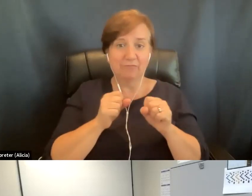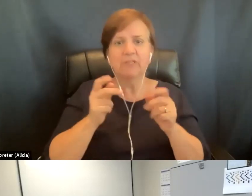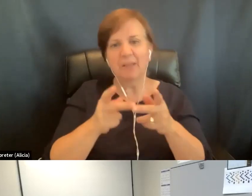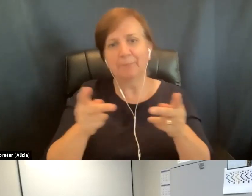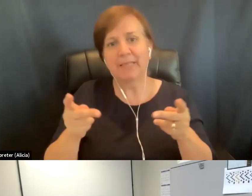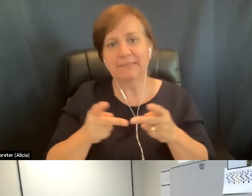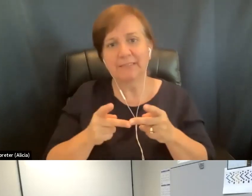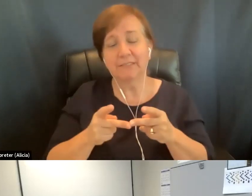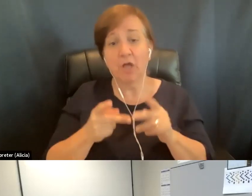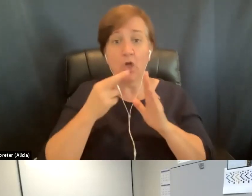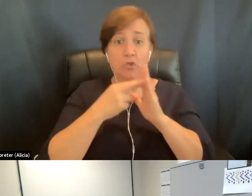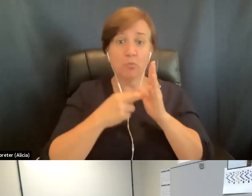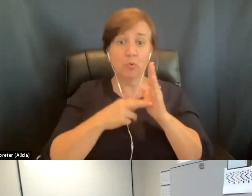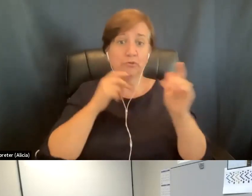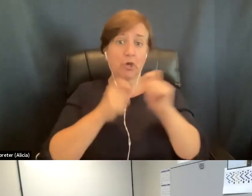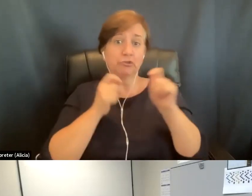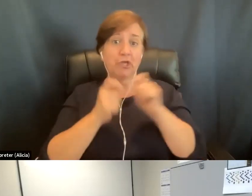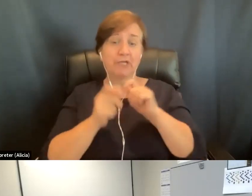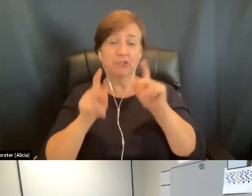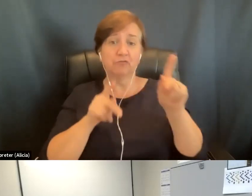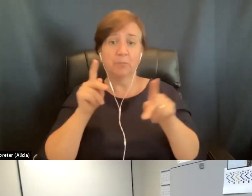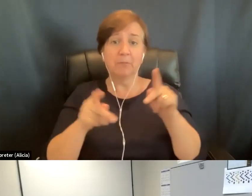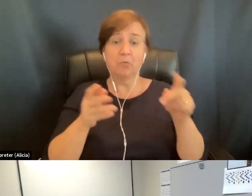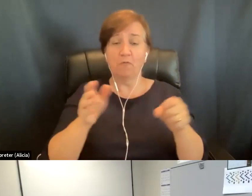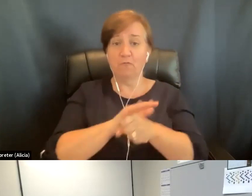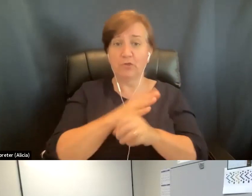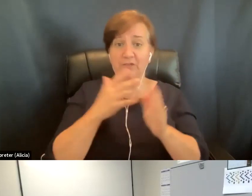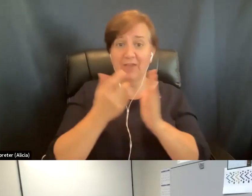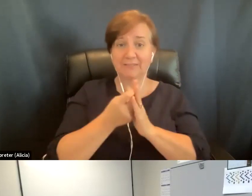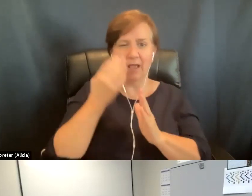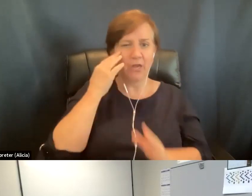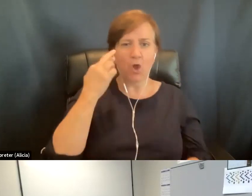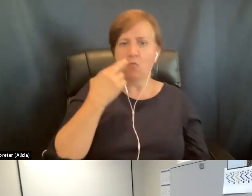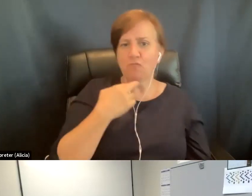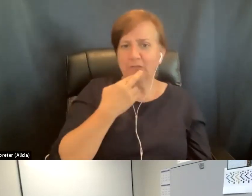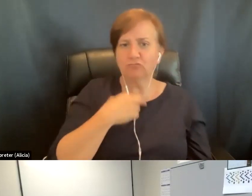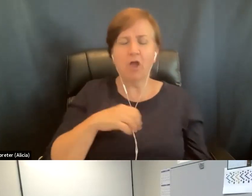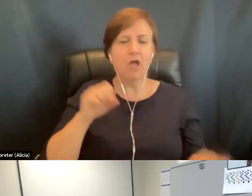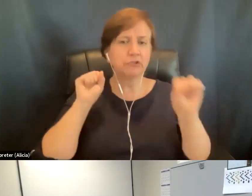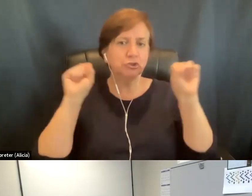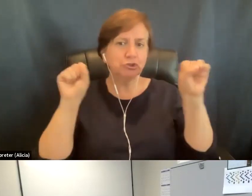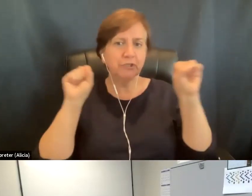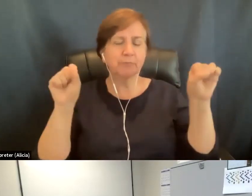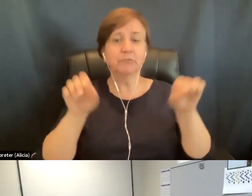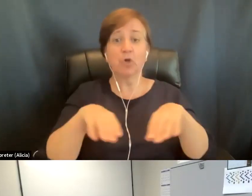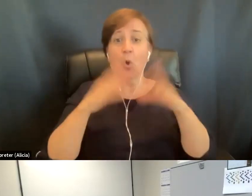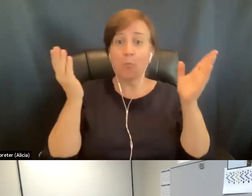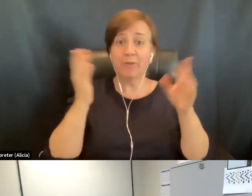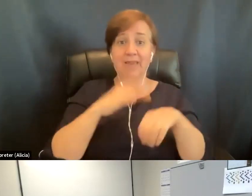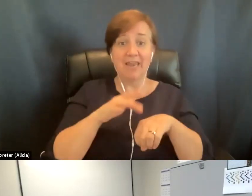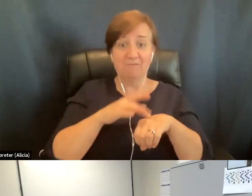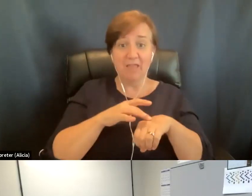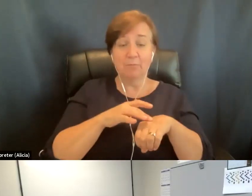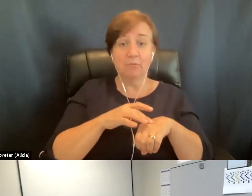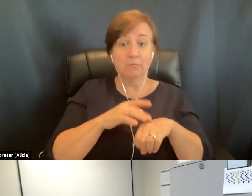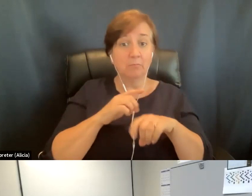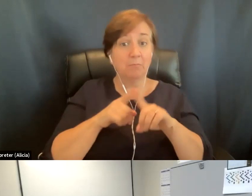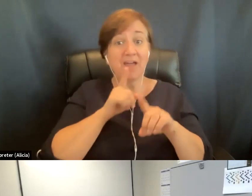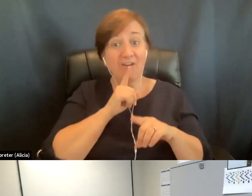Ram Subramaniam (He/him): The rules are changing for folks are fully vaccinated I know the restaurants in gyms and the like are open and available, but are they safe, if you are fully vaccinated.